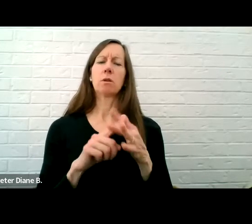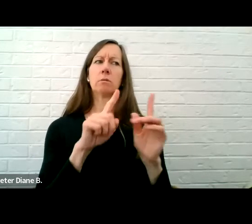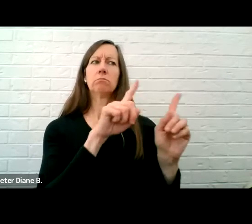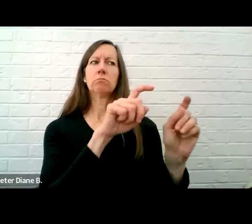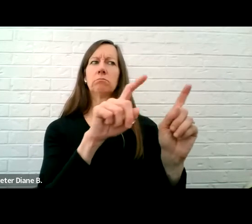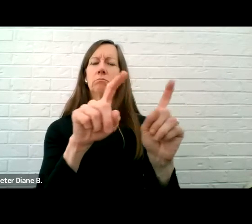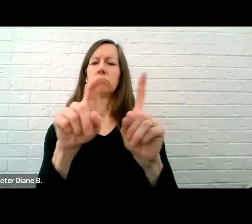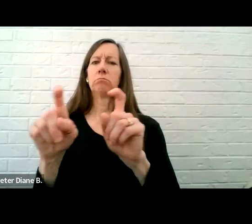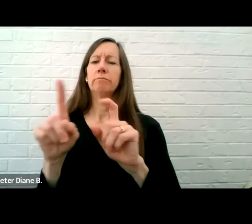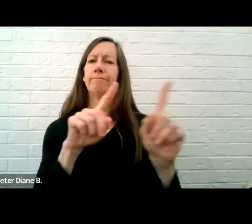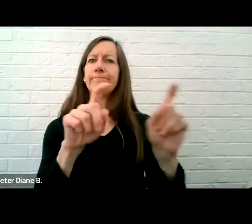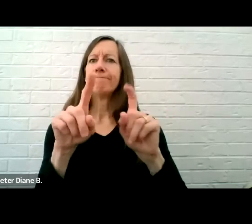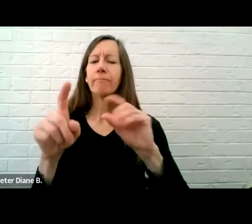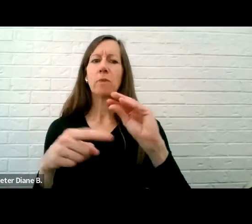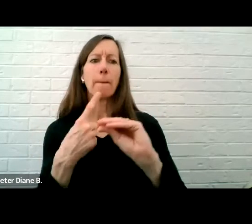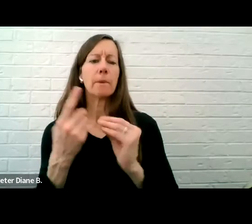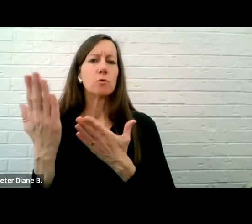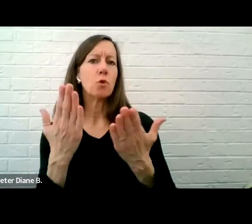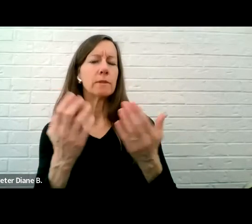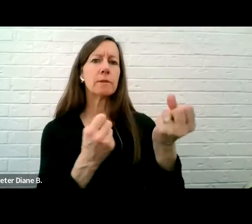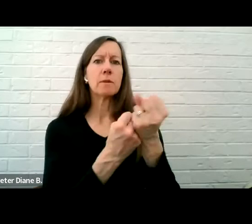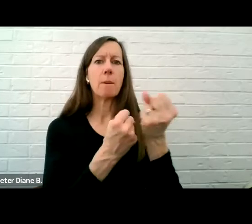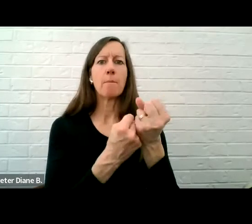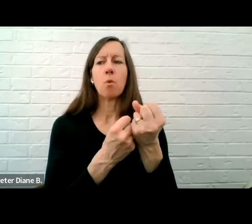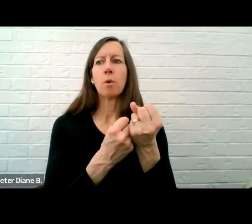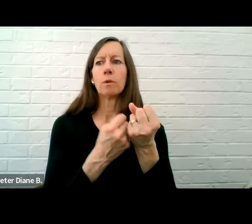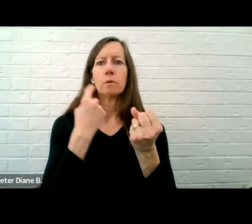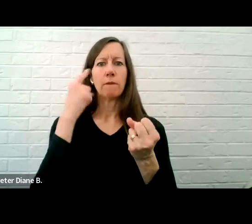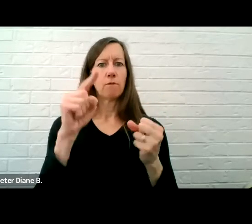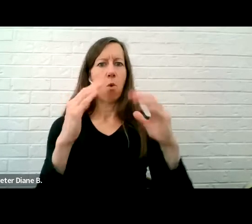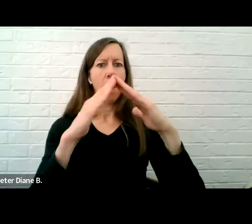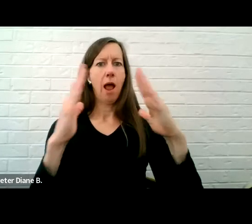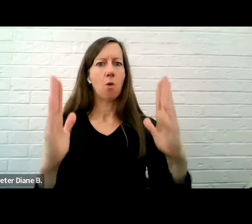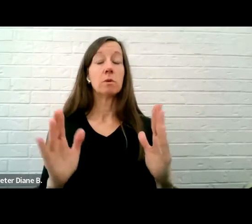supports for housing like Section 8, and they would help me find an apartment.